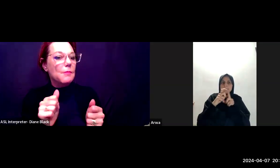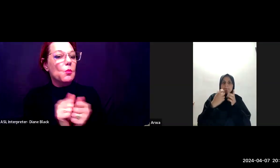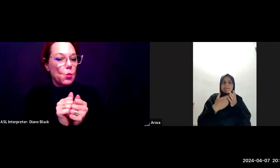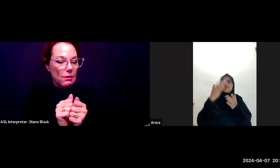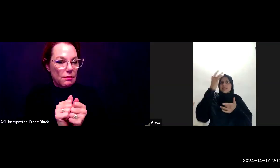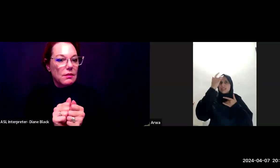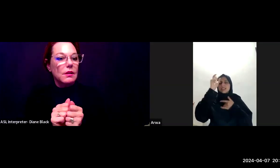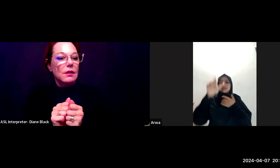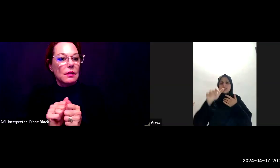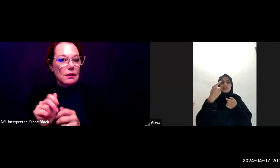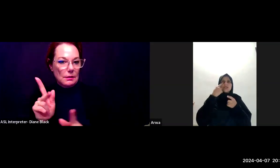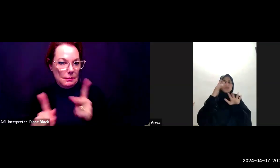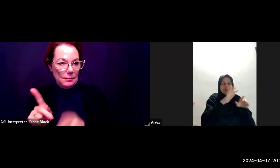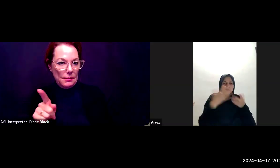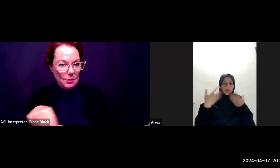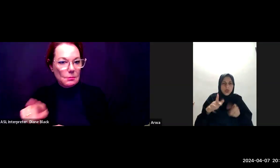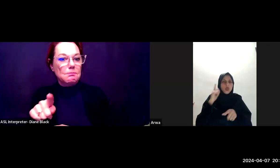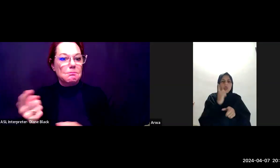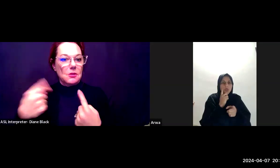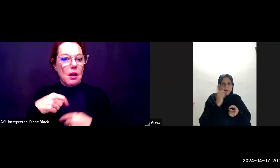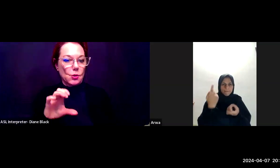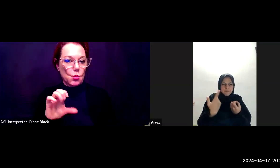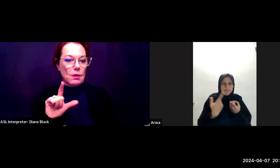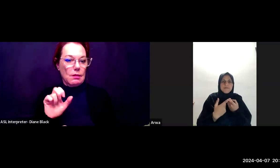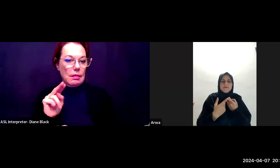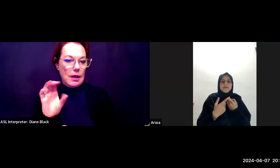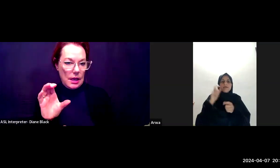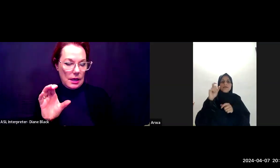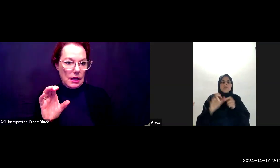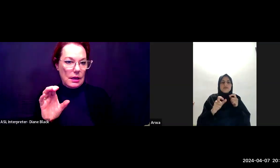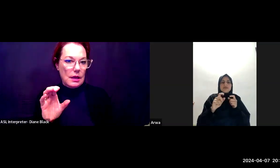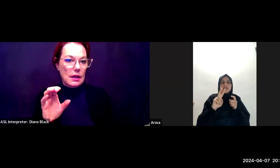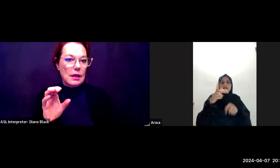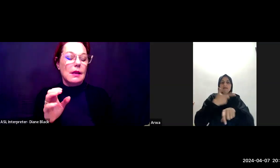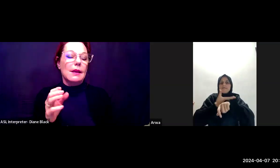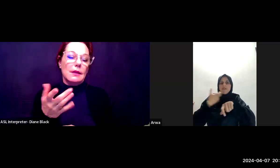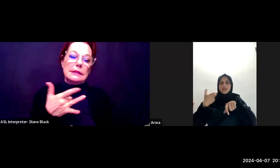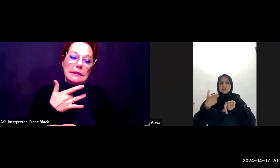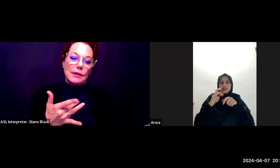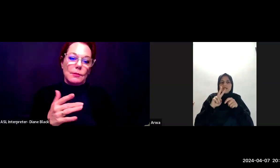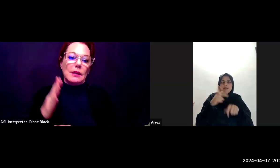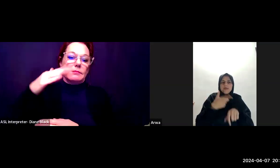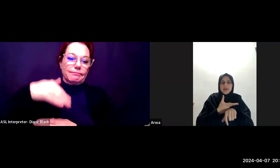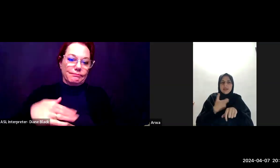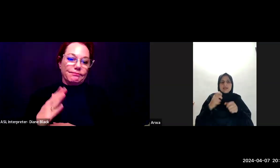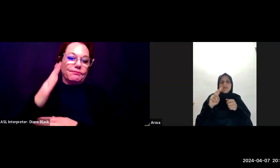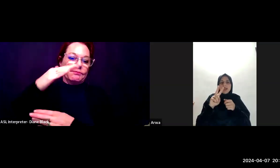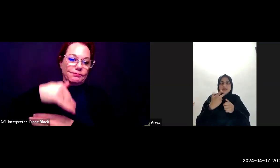we do see in our Clinic. uh there is always a waxing and waning as far as vision is concerned.